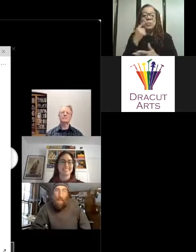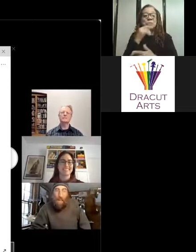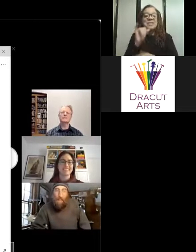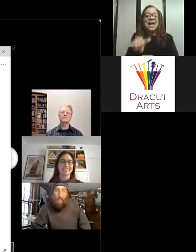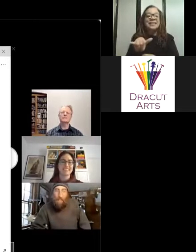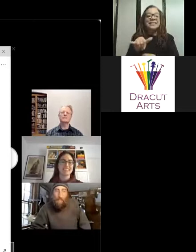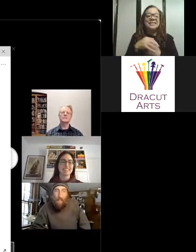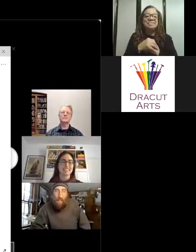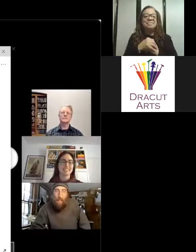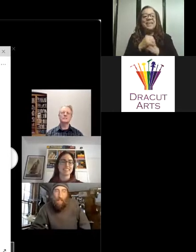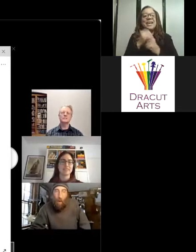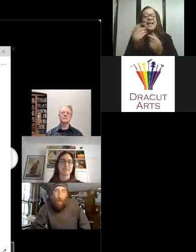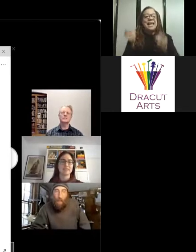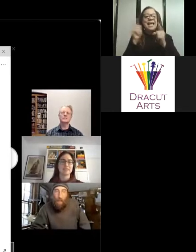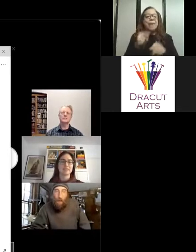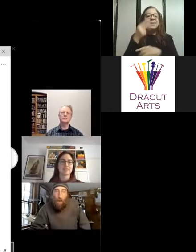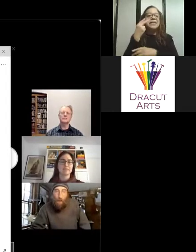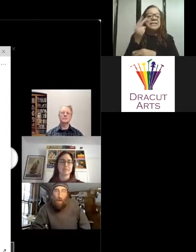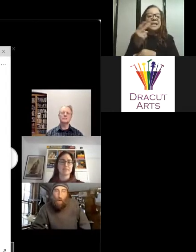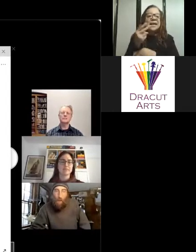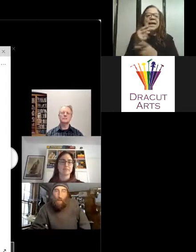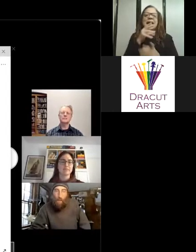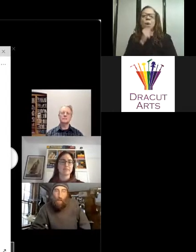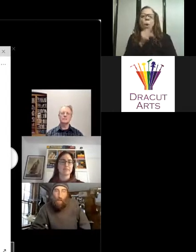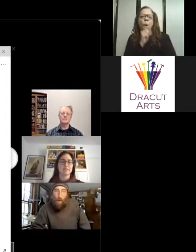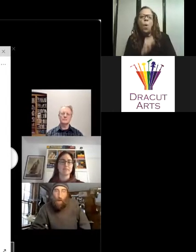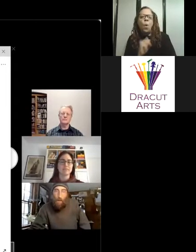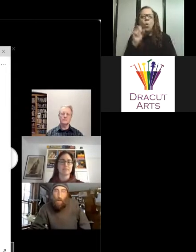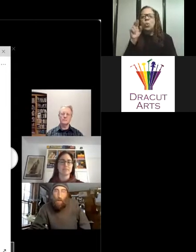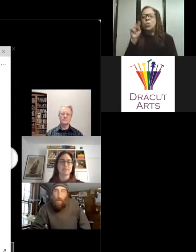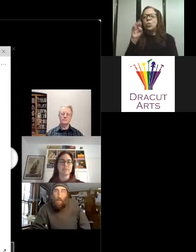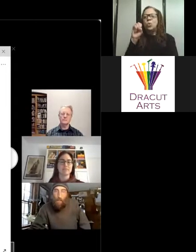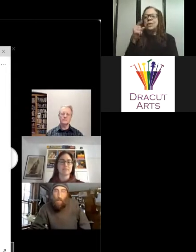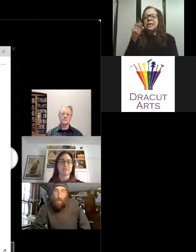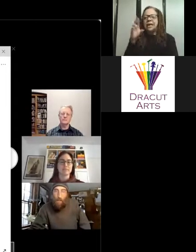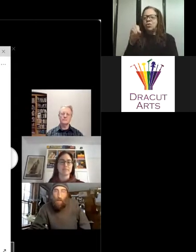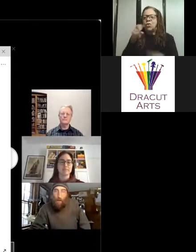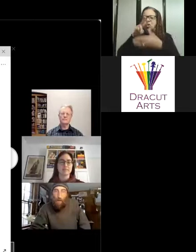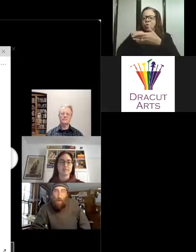"He happened to see an old Negro trying to read the Bible to his colored brethren